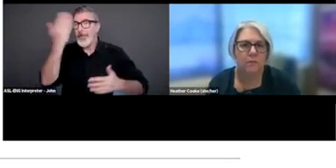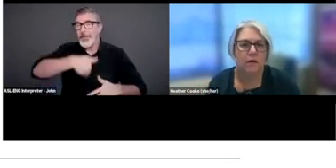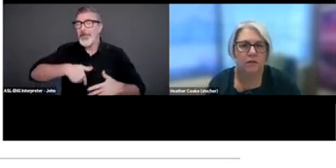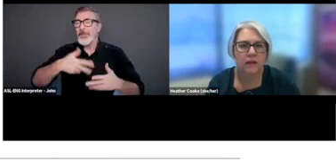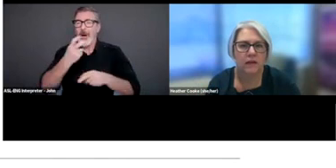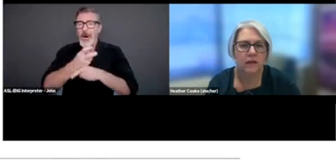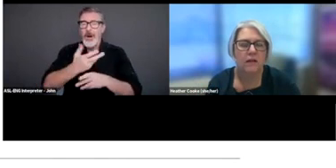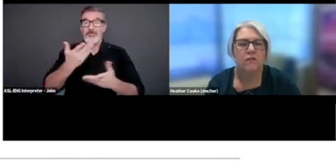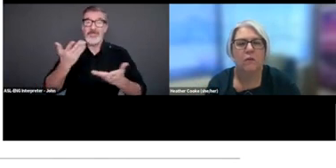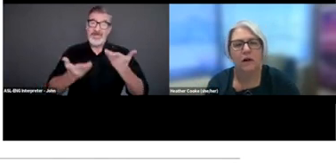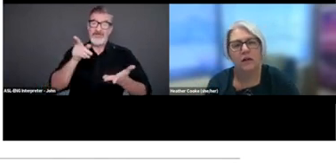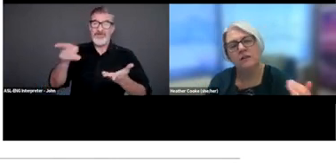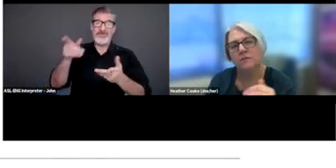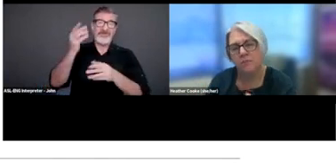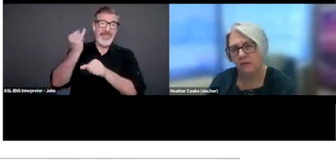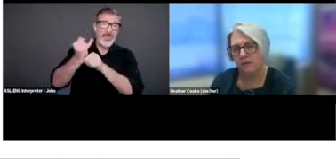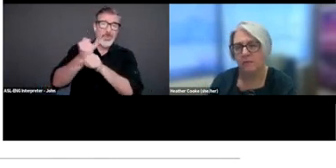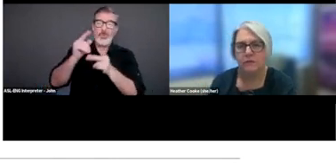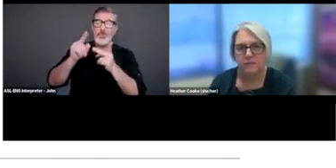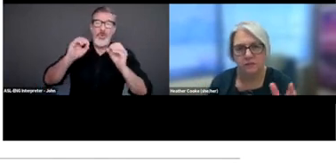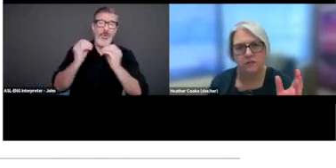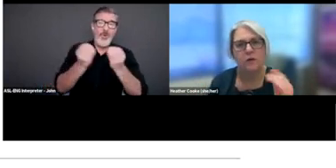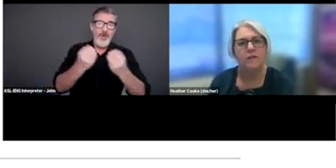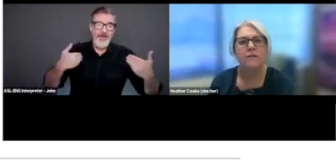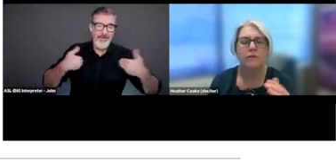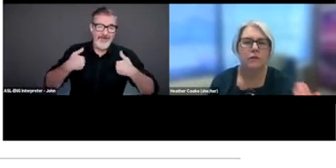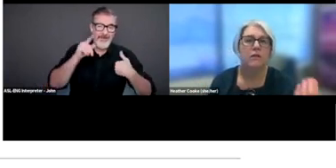current policies and procedures quite often focus on these